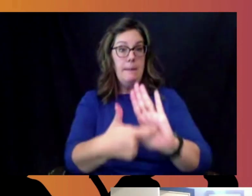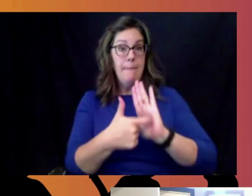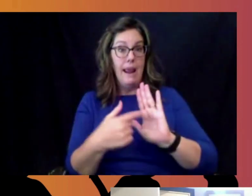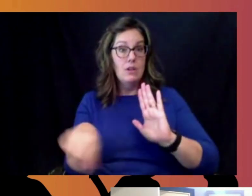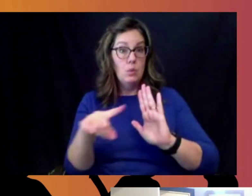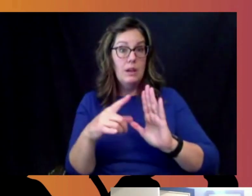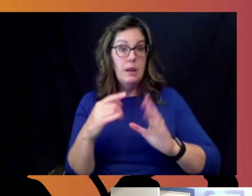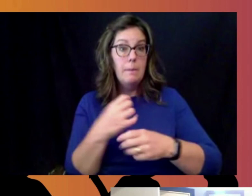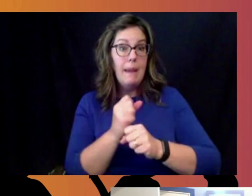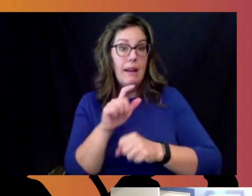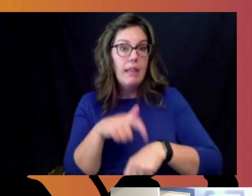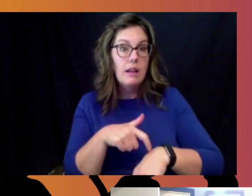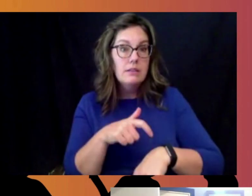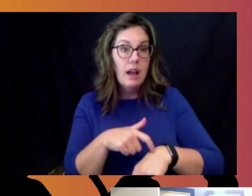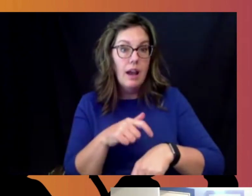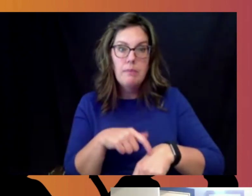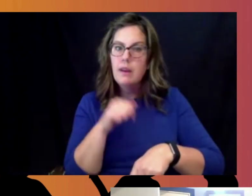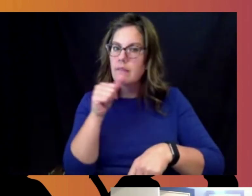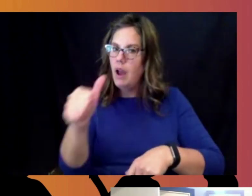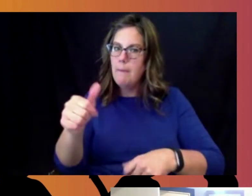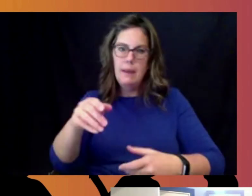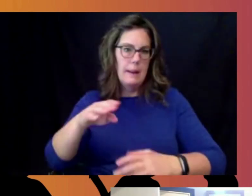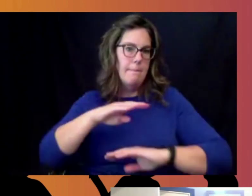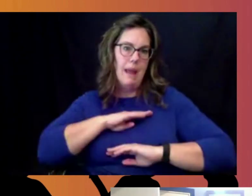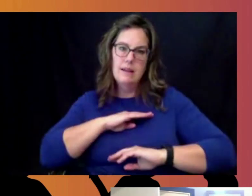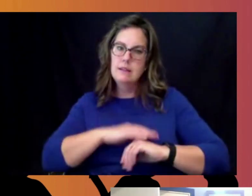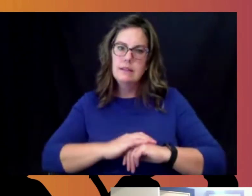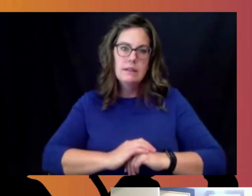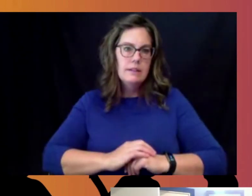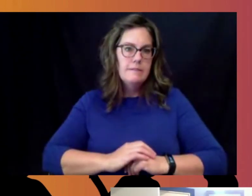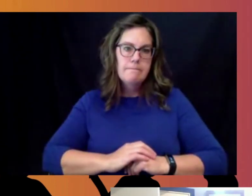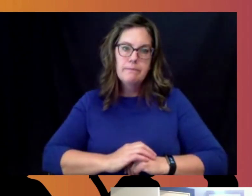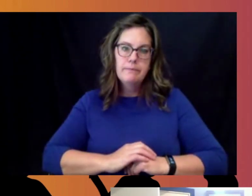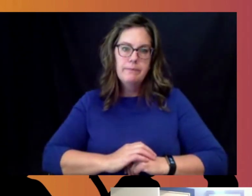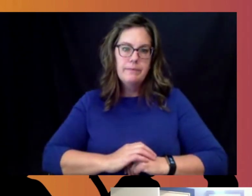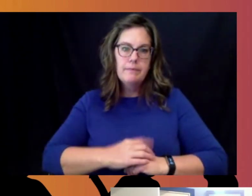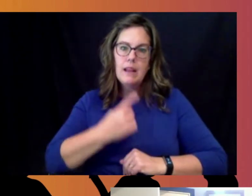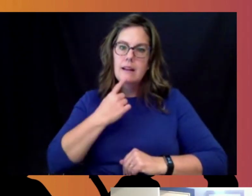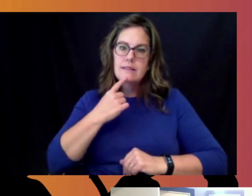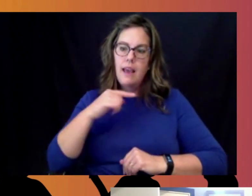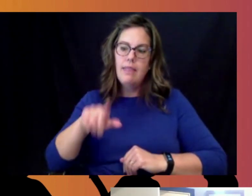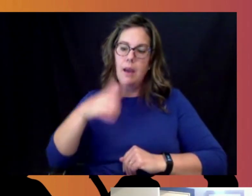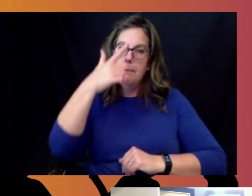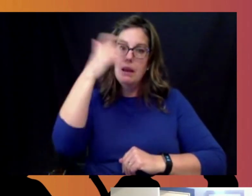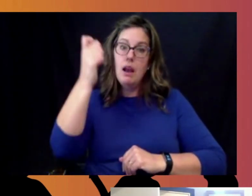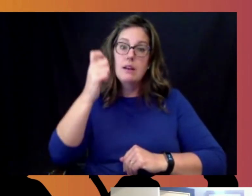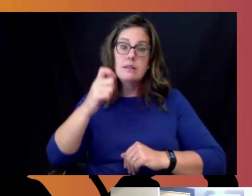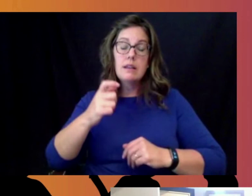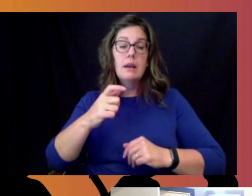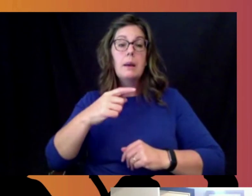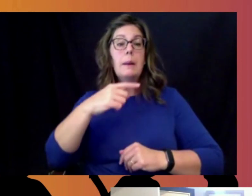still haven't been met and i say that because when black lives matter 5280 discusses